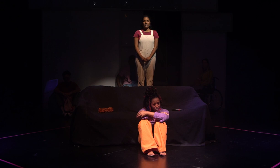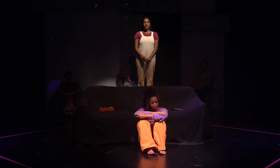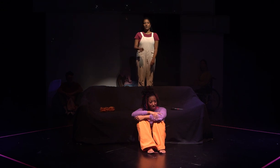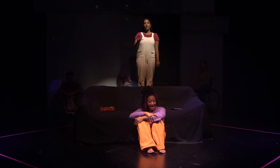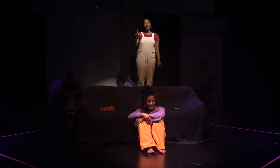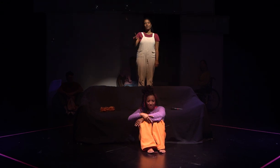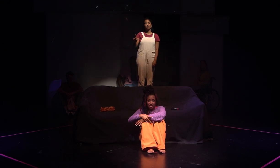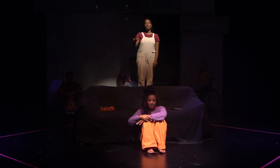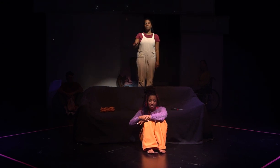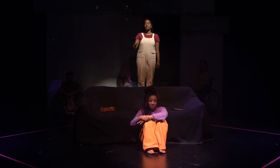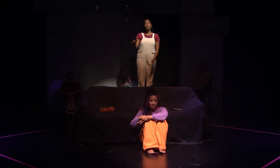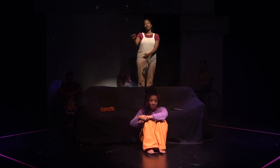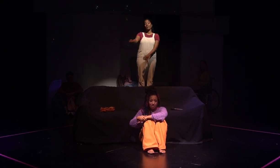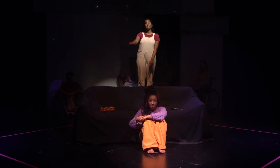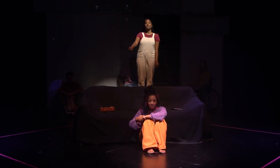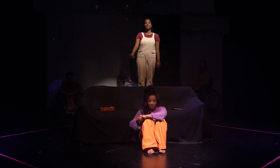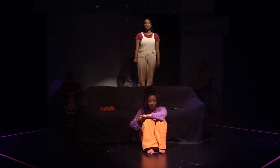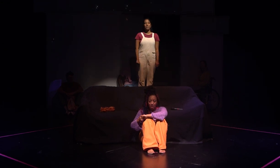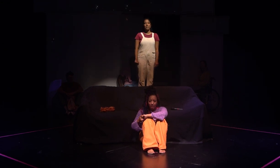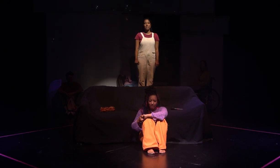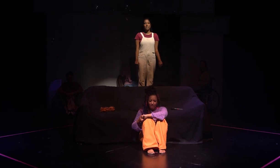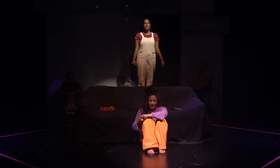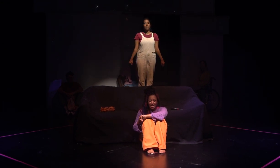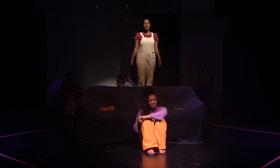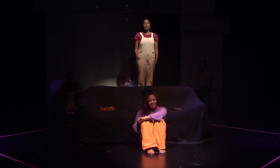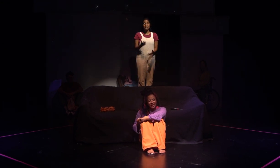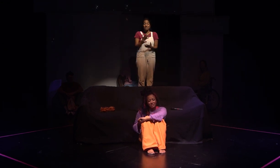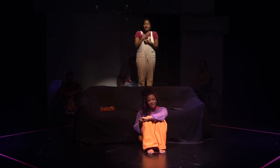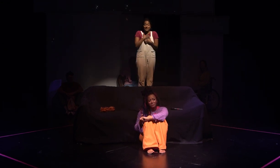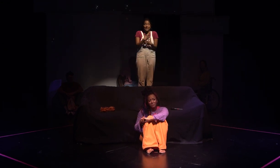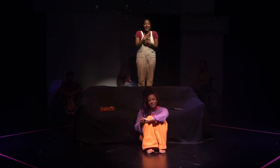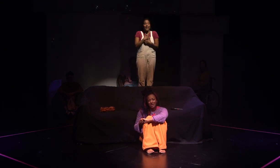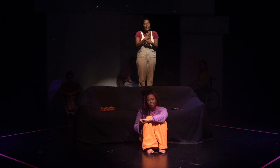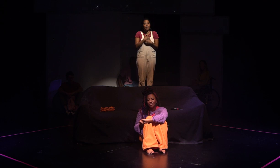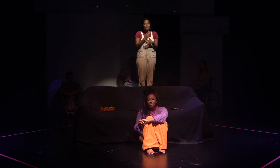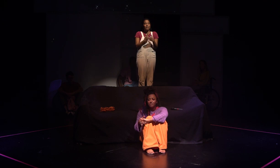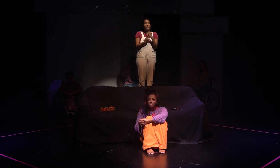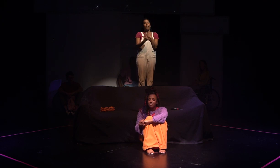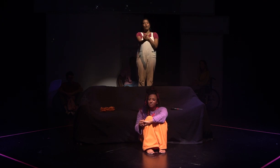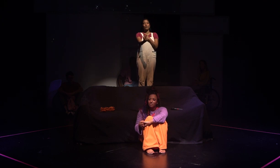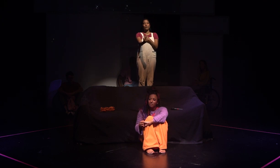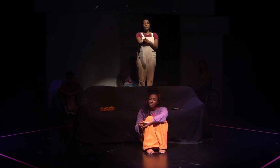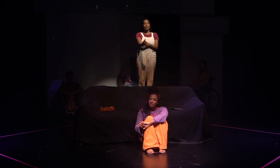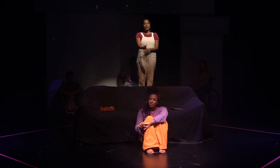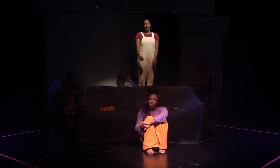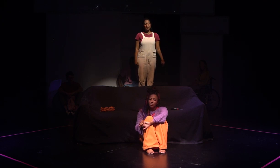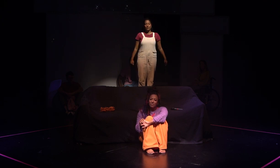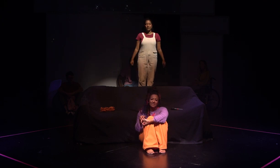Lauren's right. I am scared of being by myself.